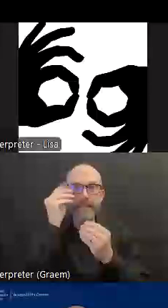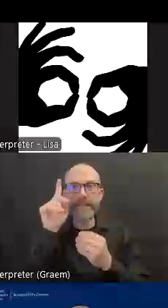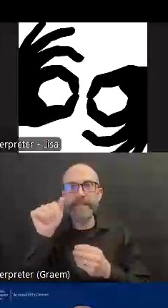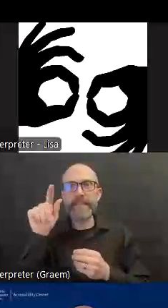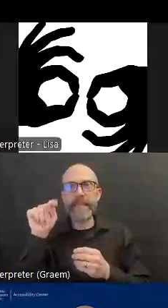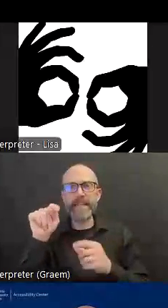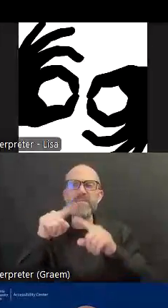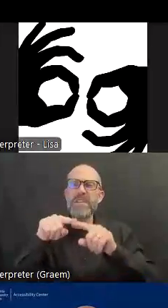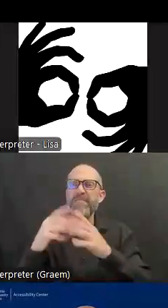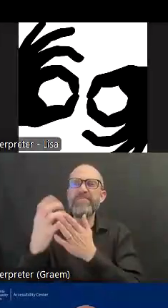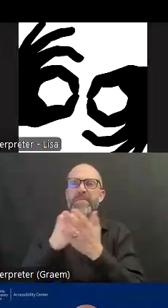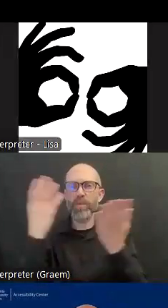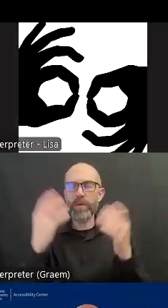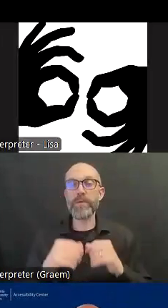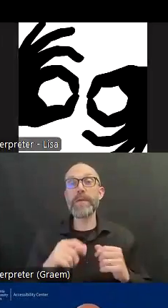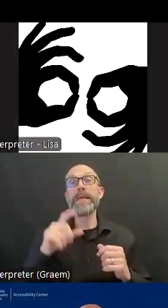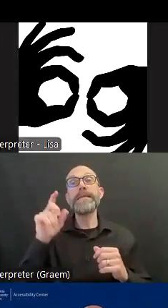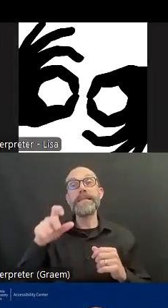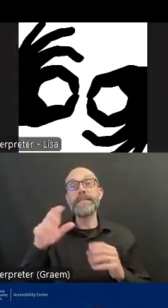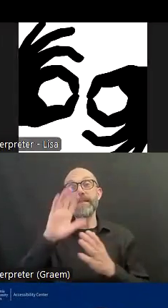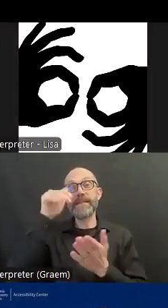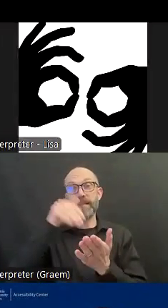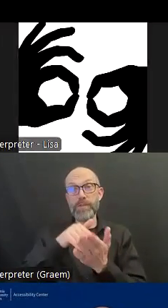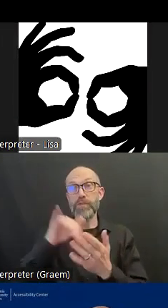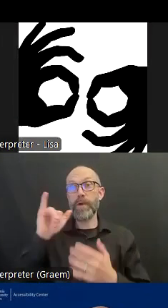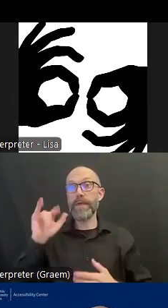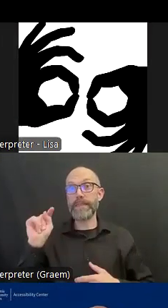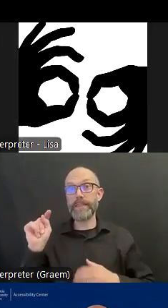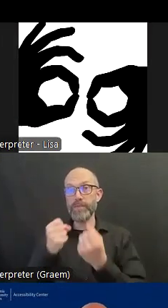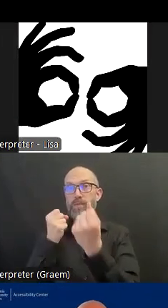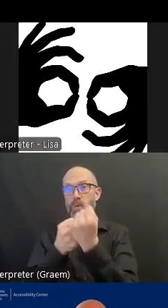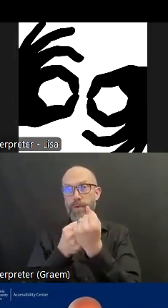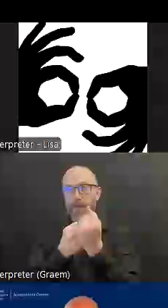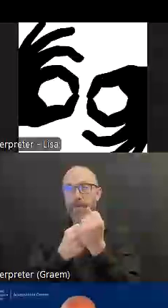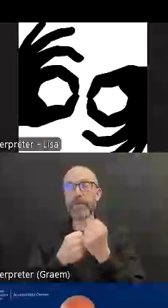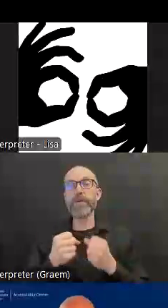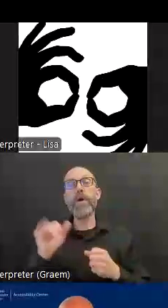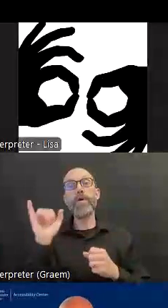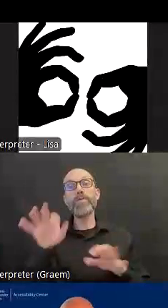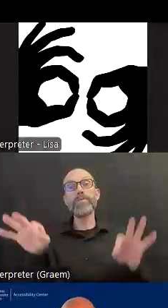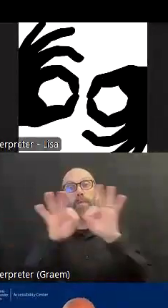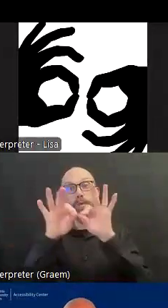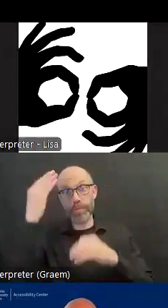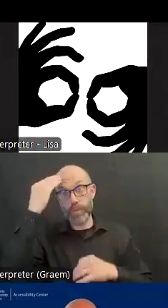And it needs central IT support. So also critical to note, this is a contract.